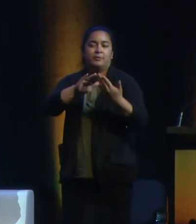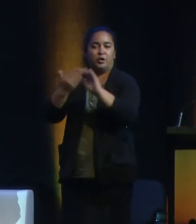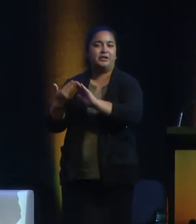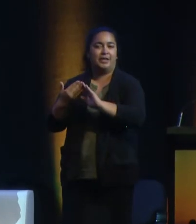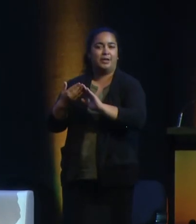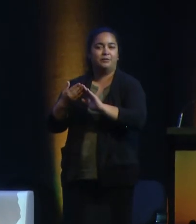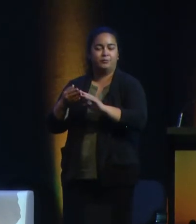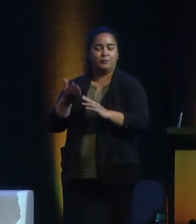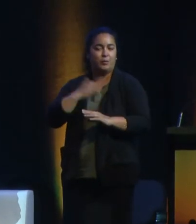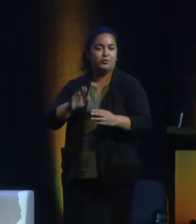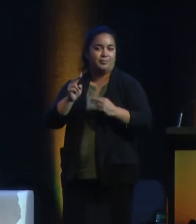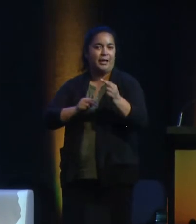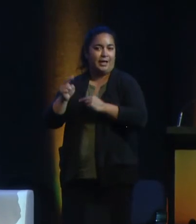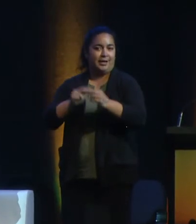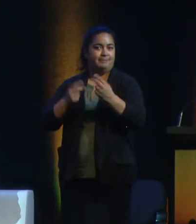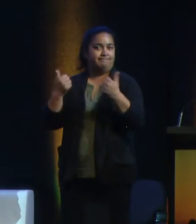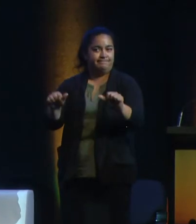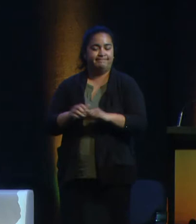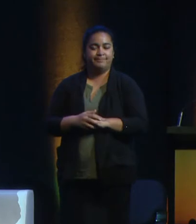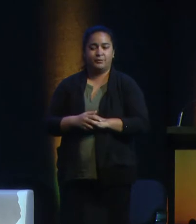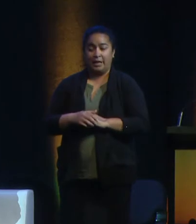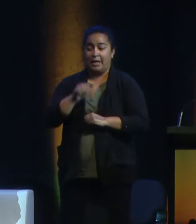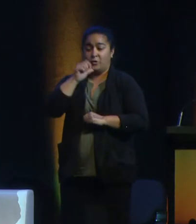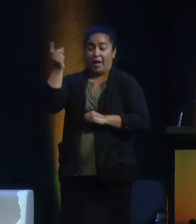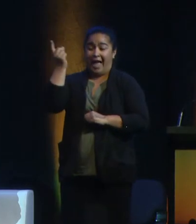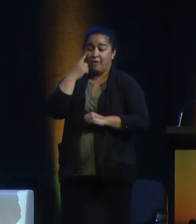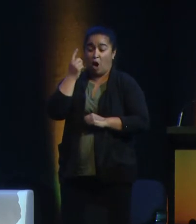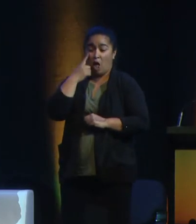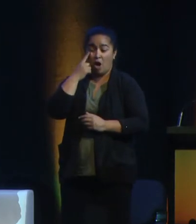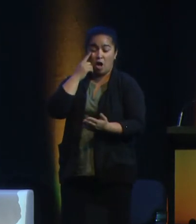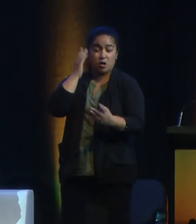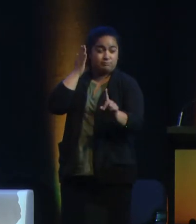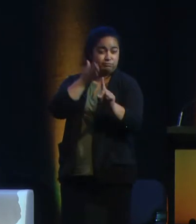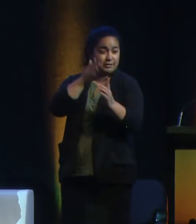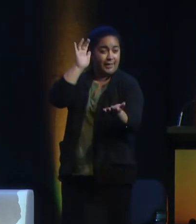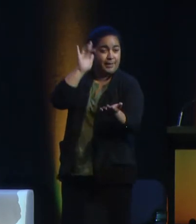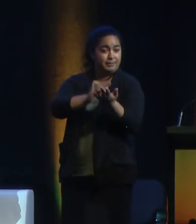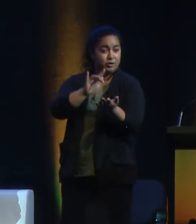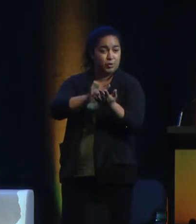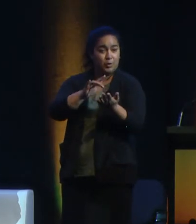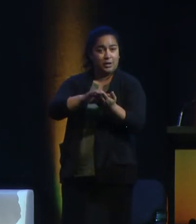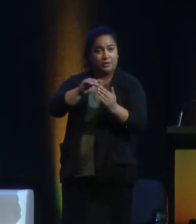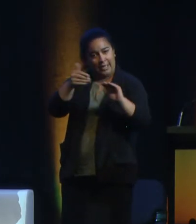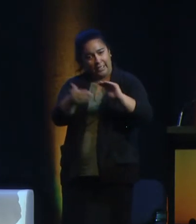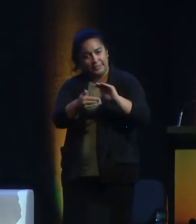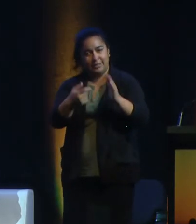to build. If you have a look at the roadmap right in the centre below the R.A.N. in Taranaki